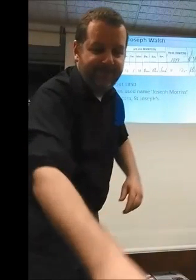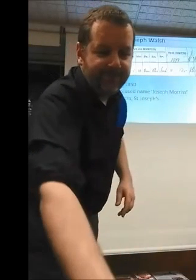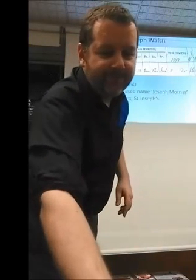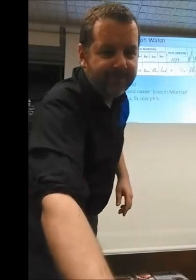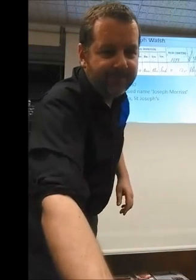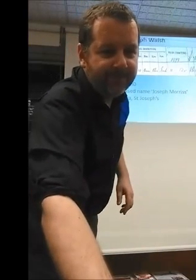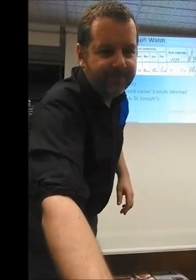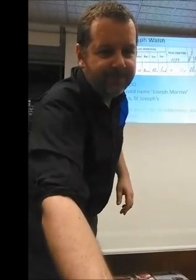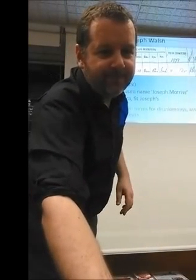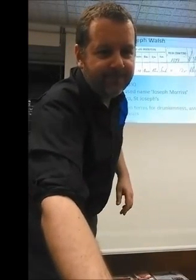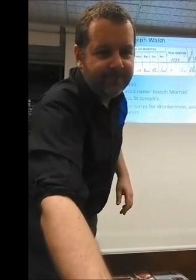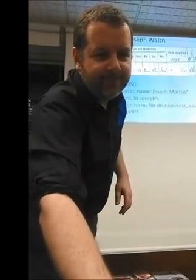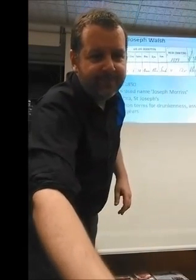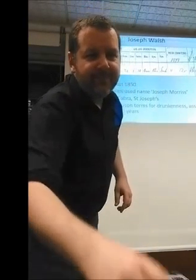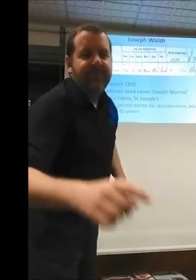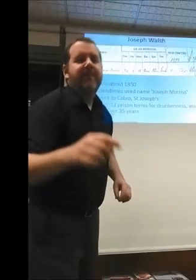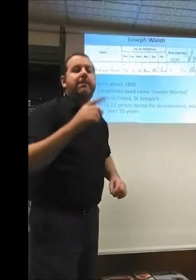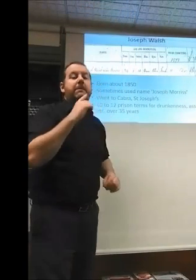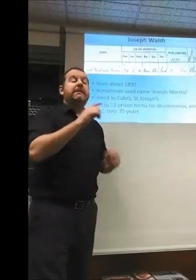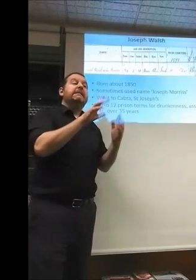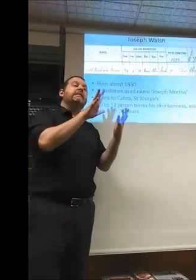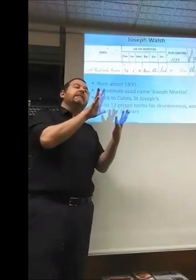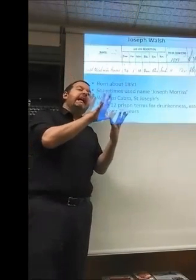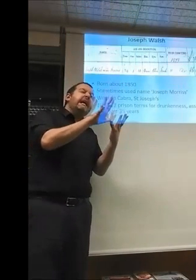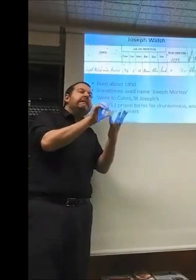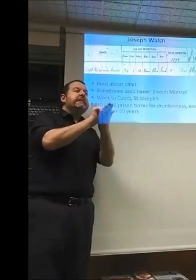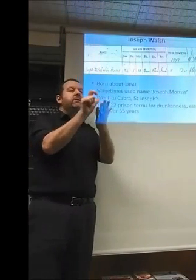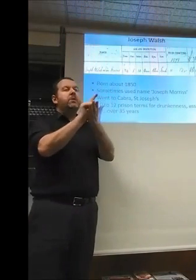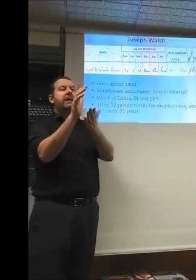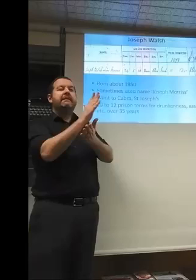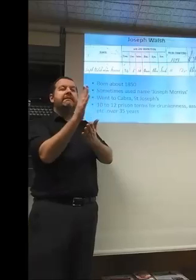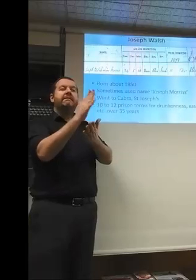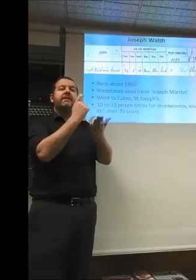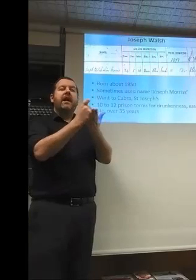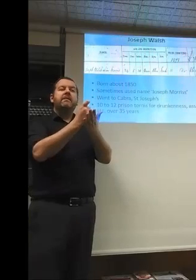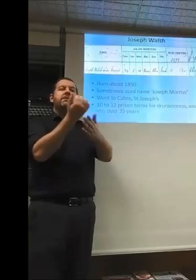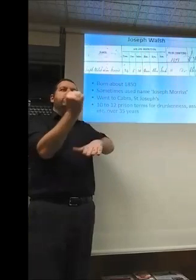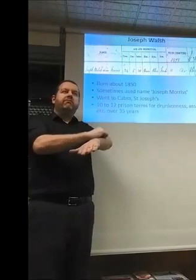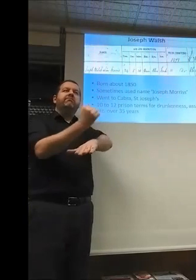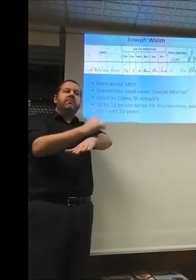use the manual alphabet to try and find a way to communicate.